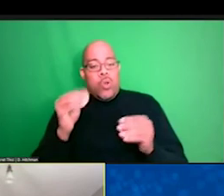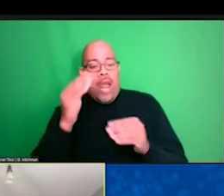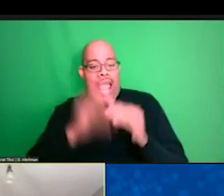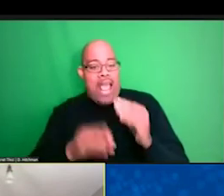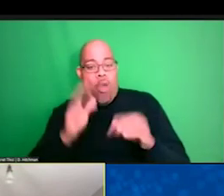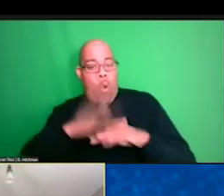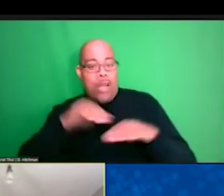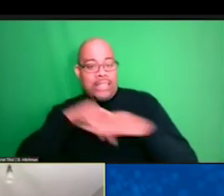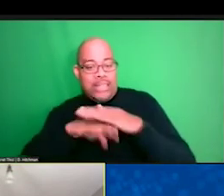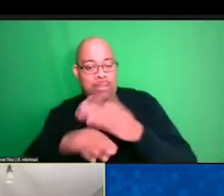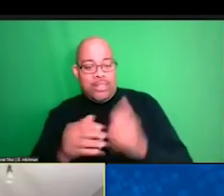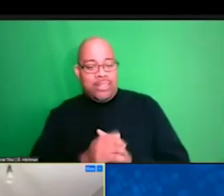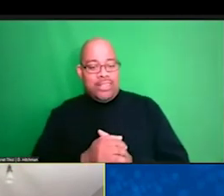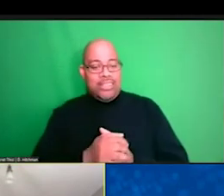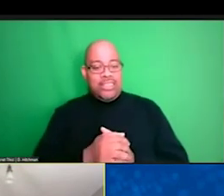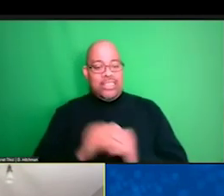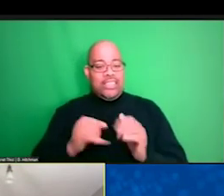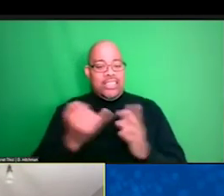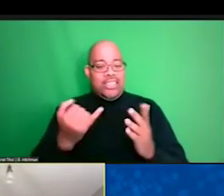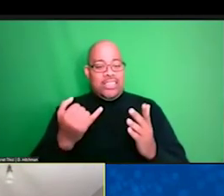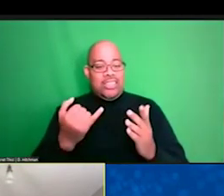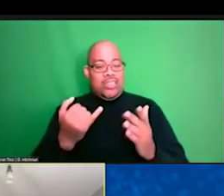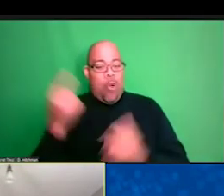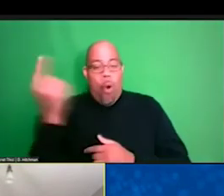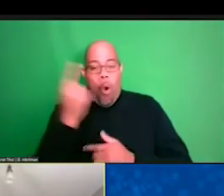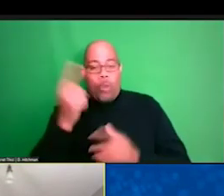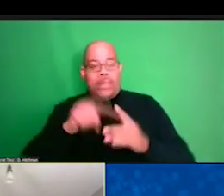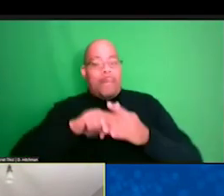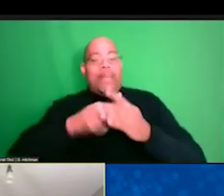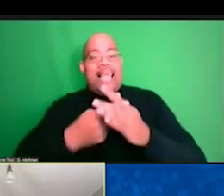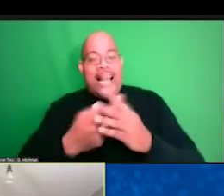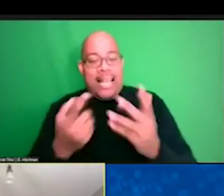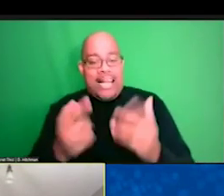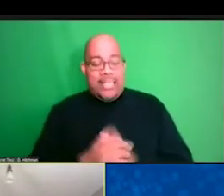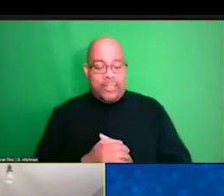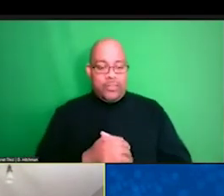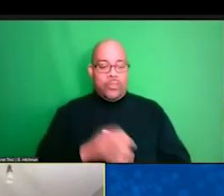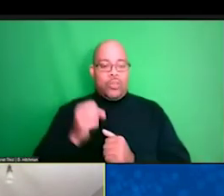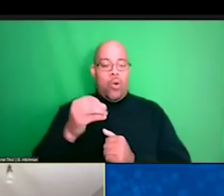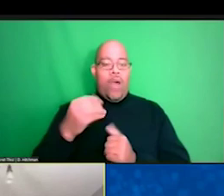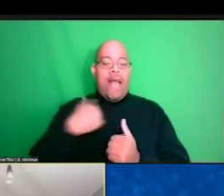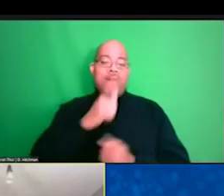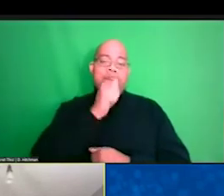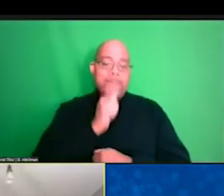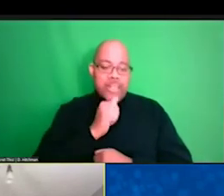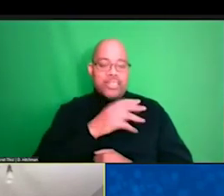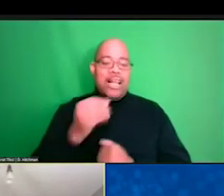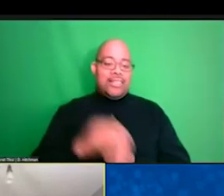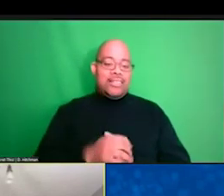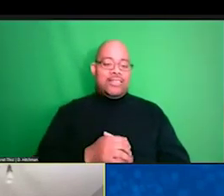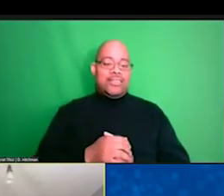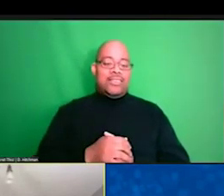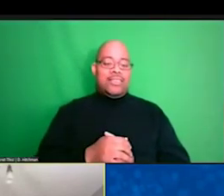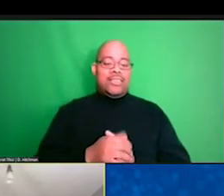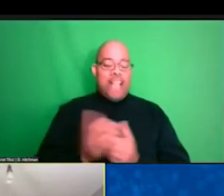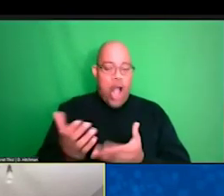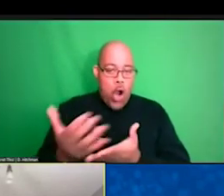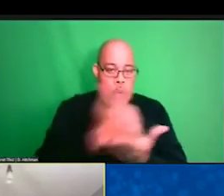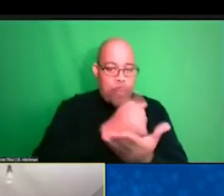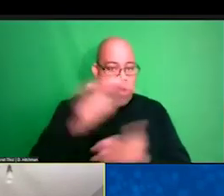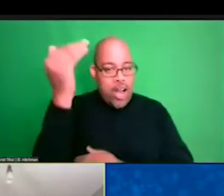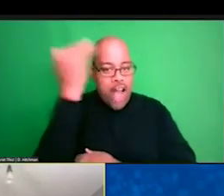It's just always the beginning. So have patience but accumulate your knowledge. Like the journey